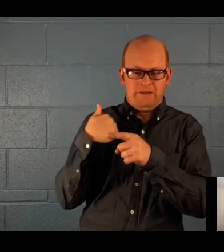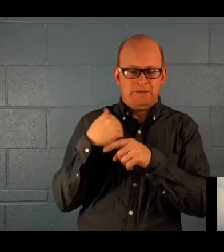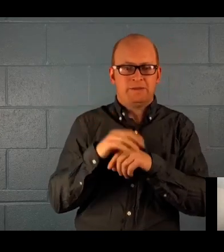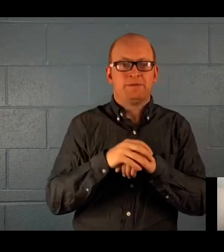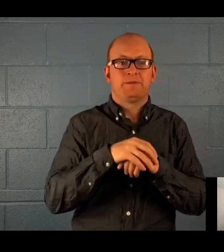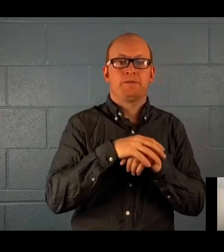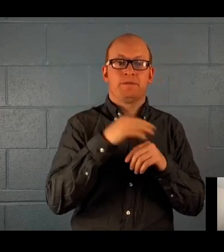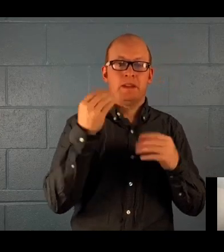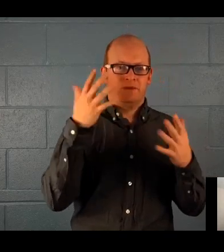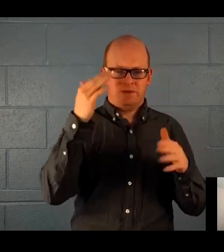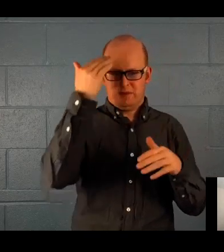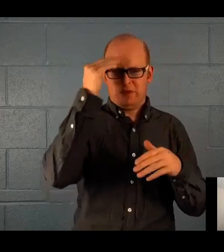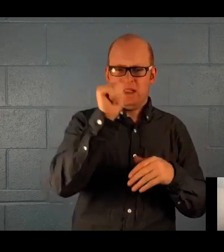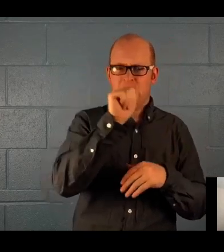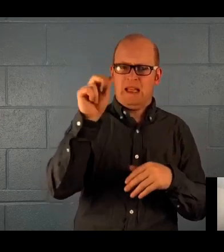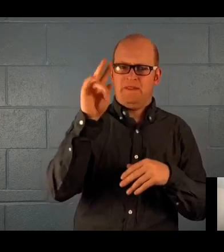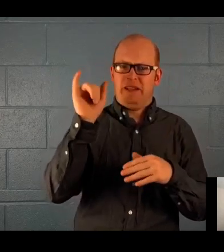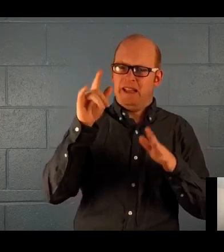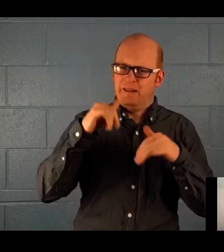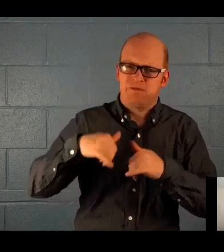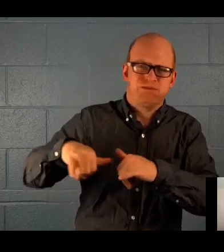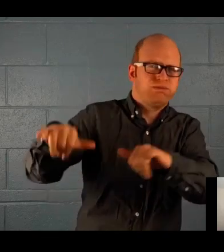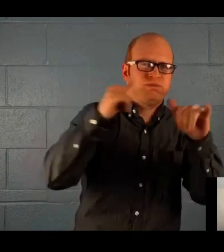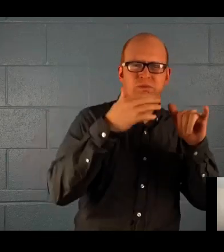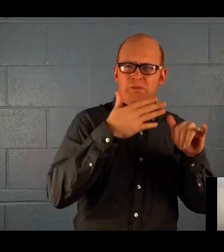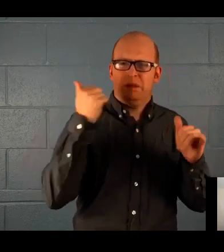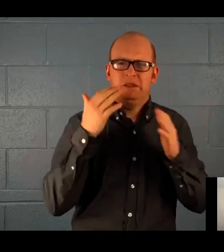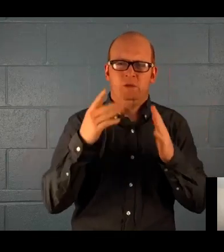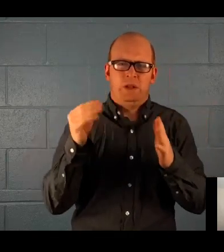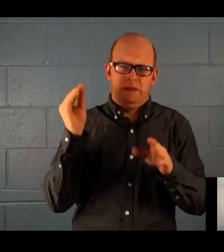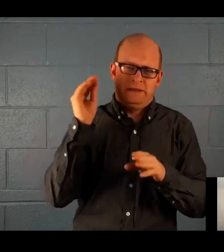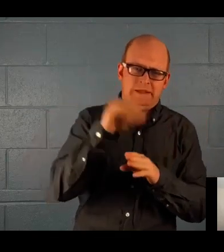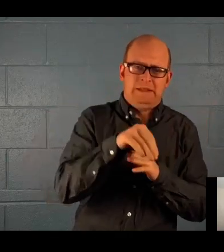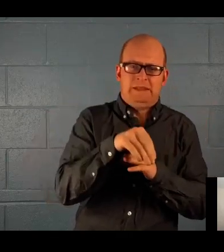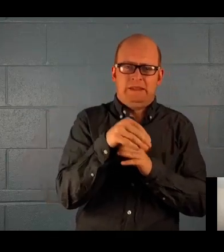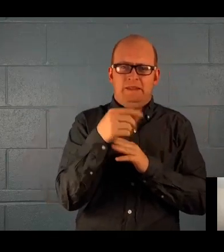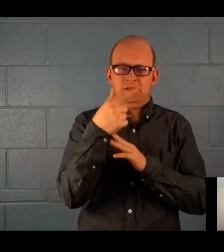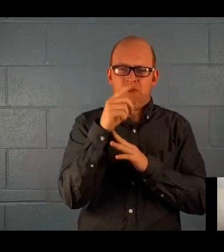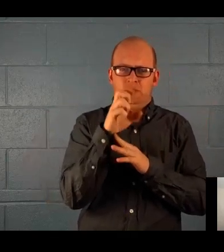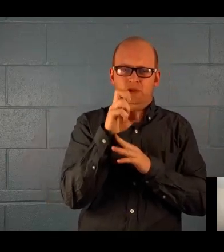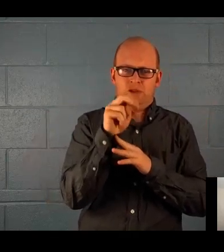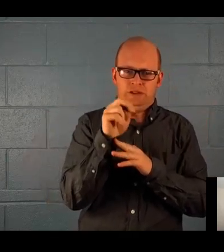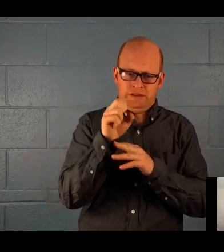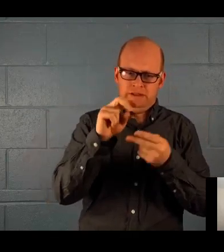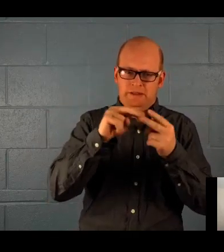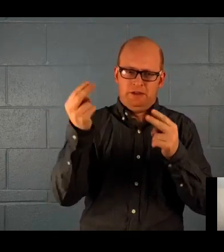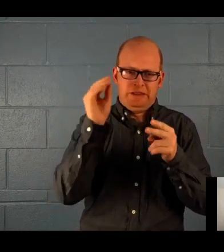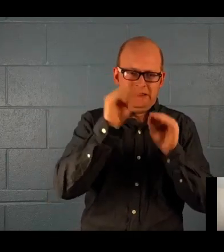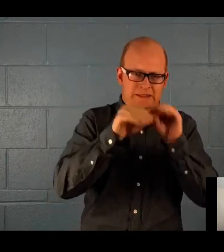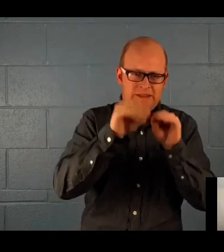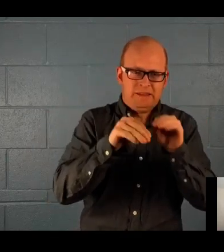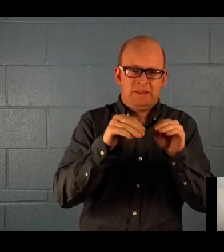to show that fragmented AAV and dual AAV myosin VIIA vectors are capable of correcting melanosome migration